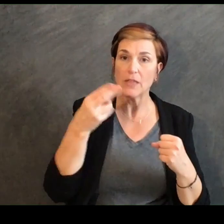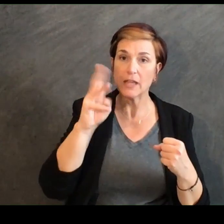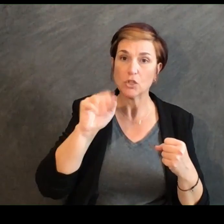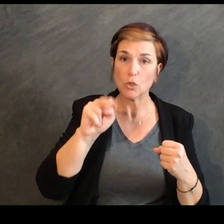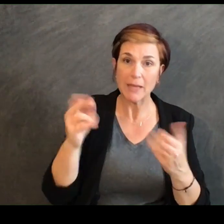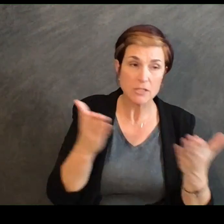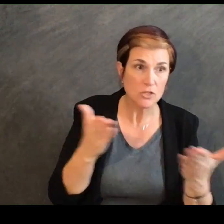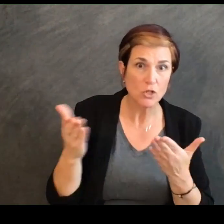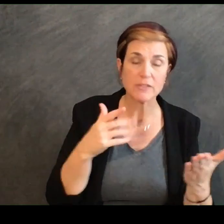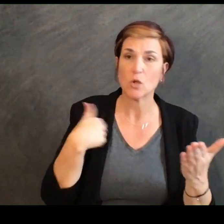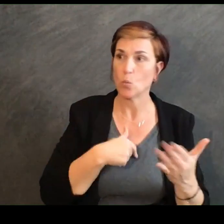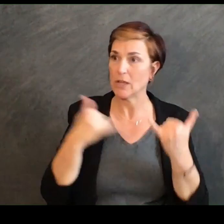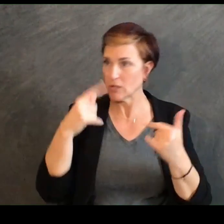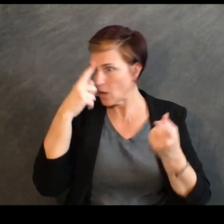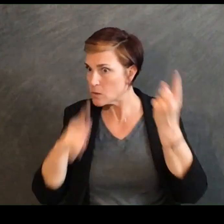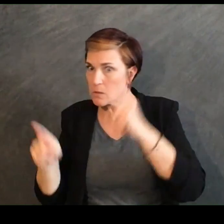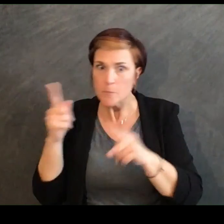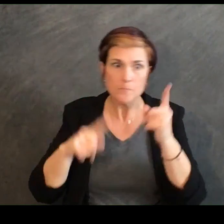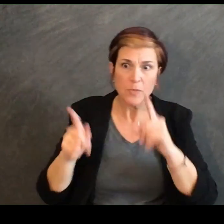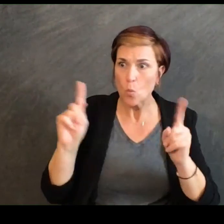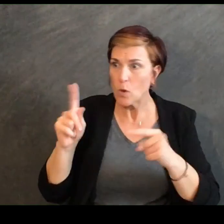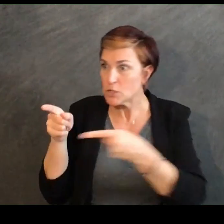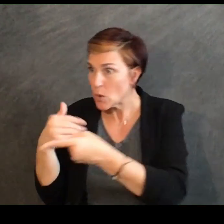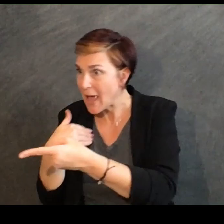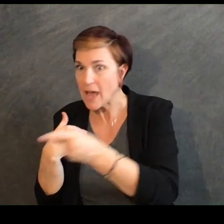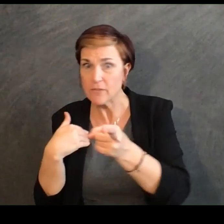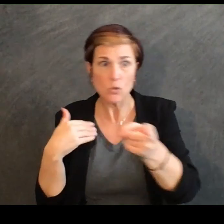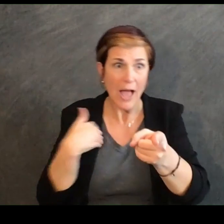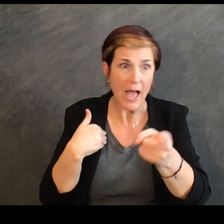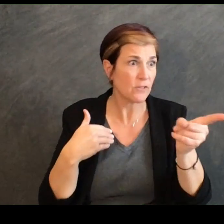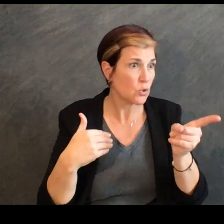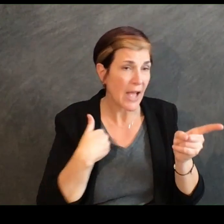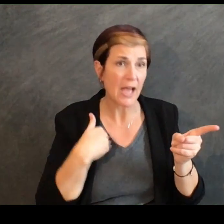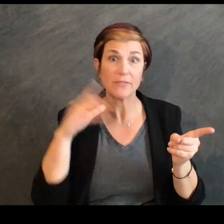needs what the VA has what the DoD has what the National Guard has and what